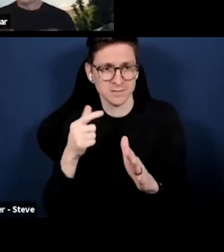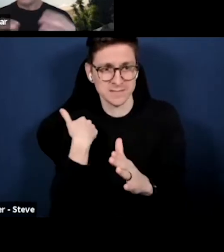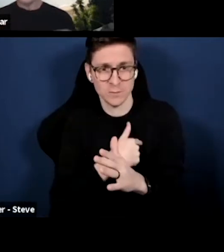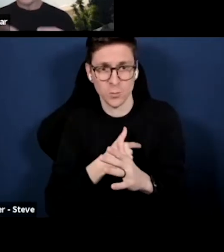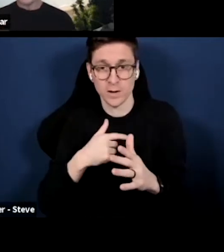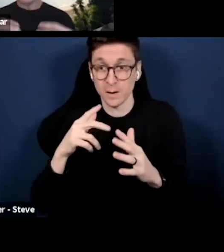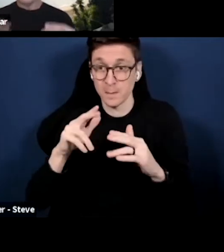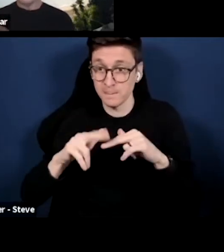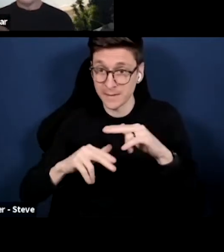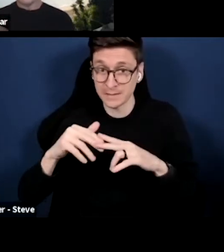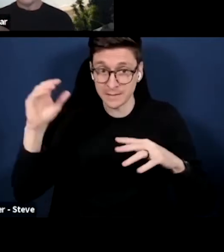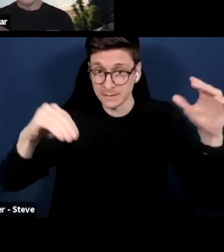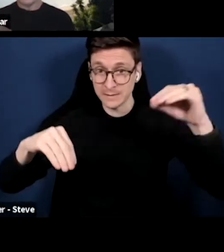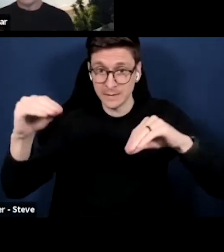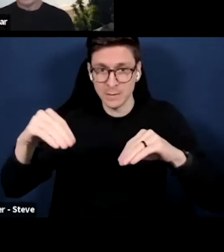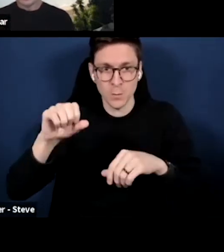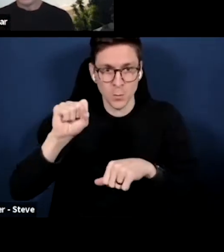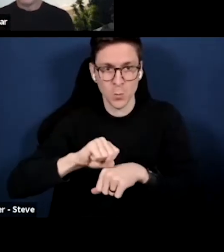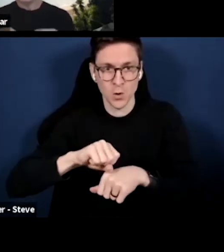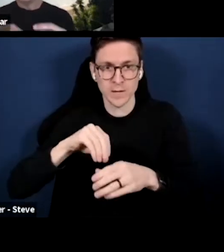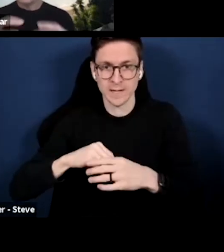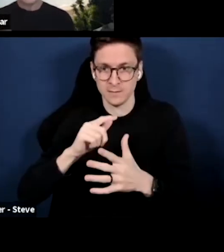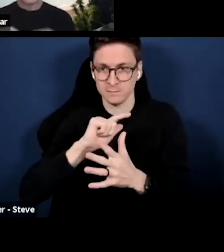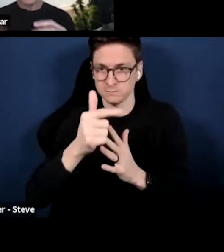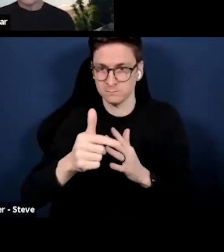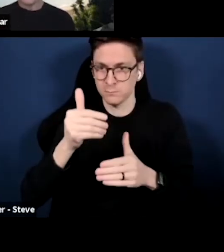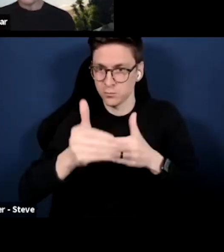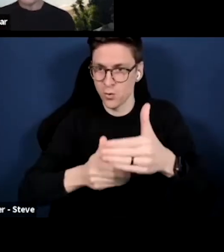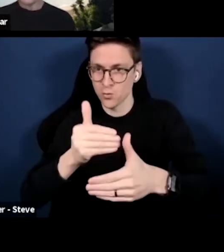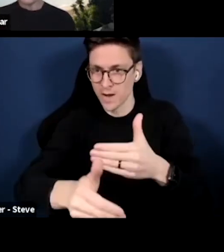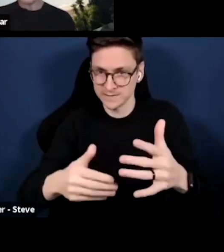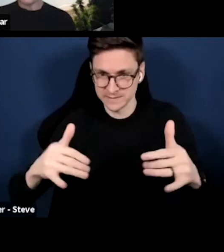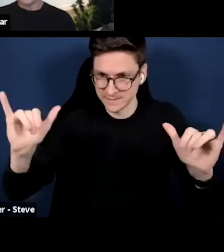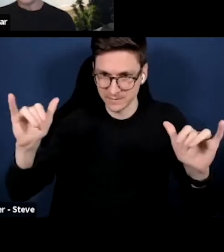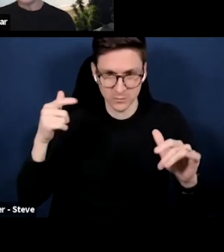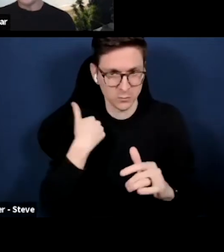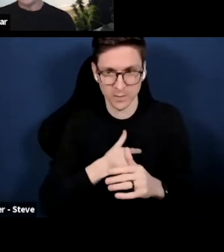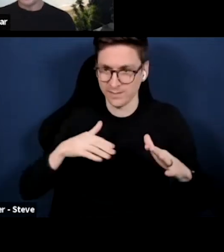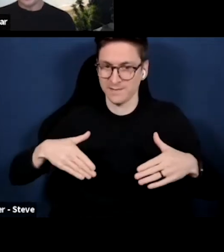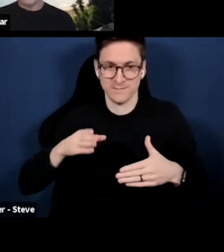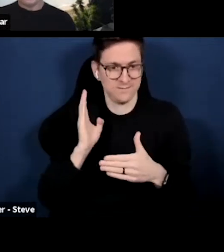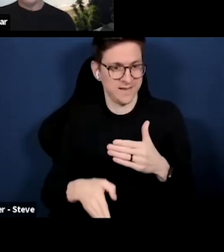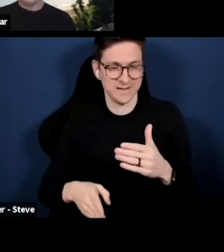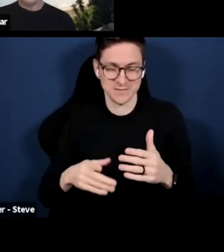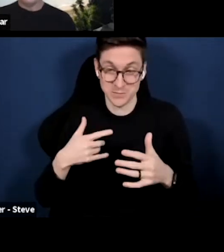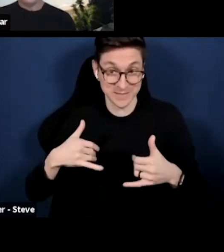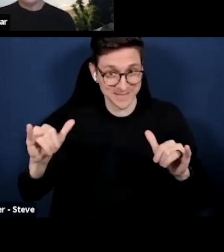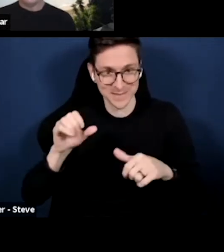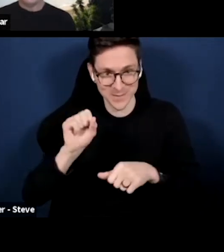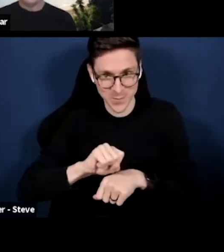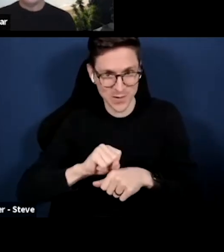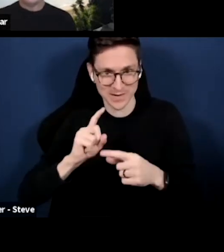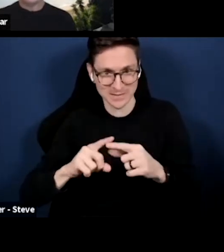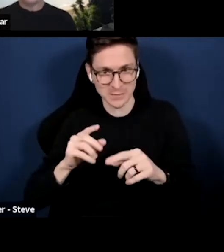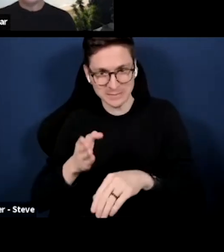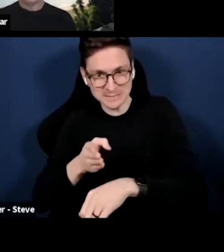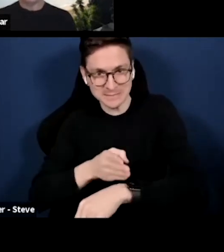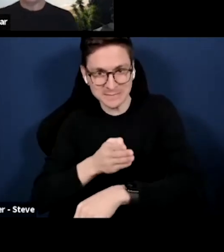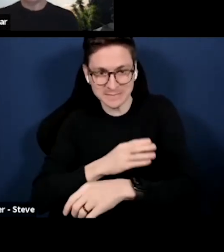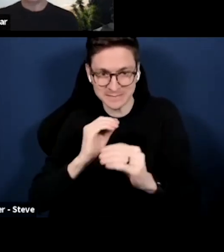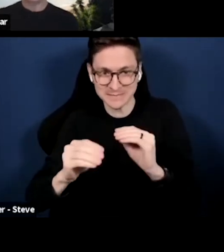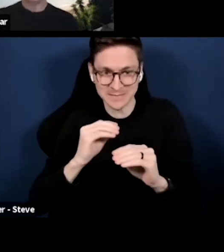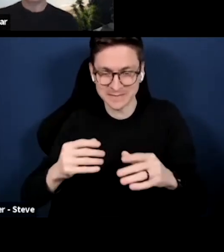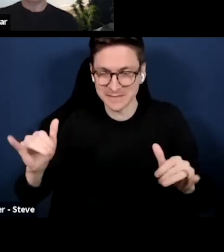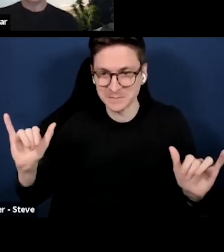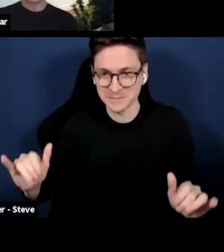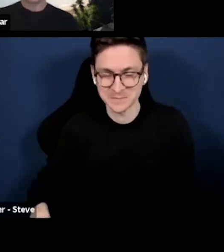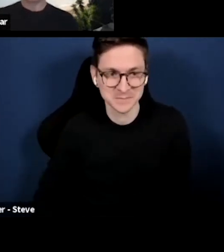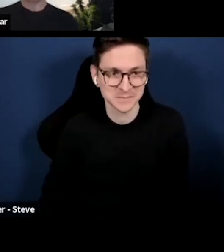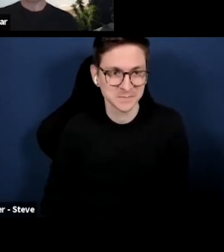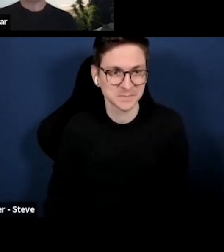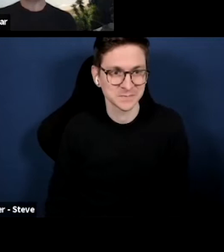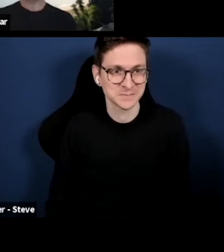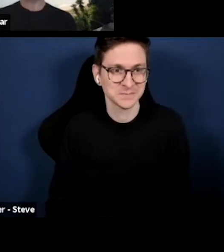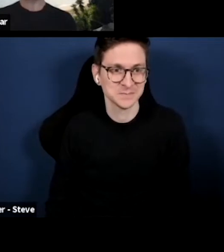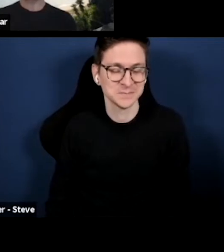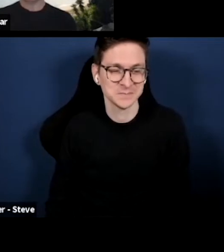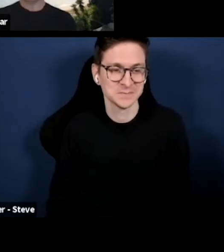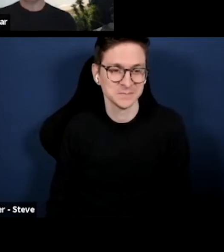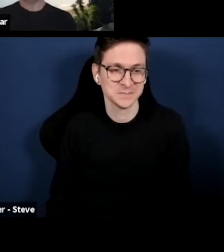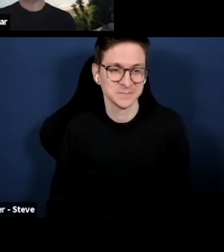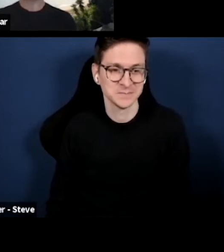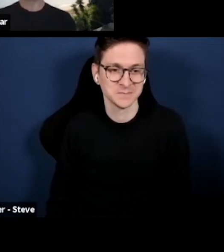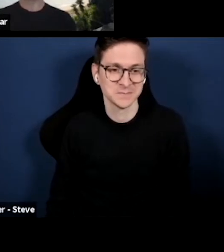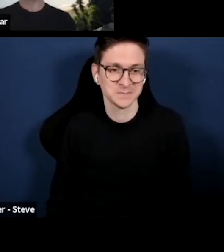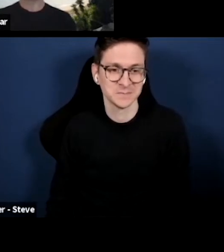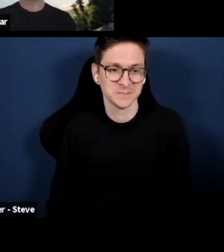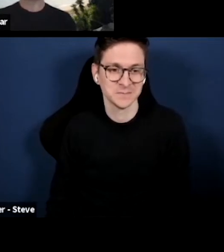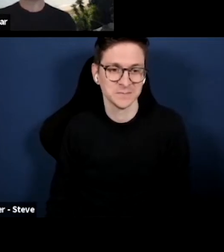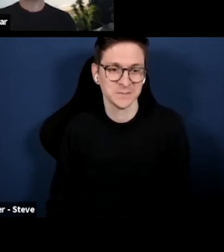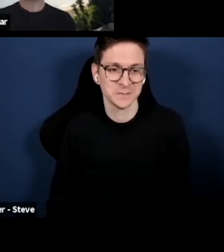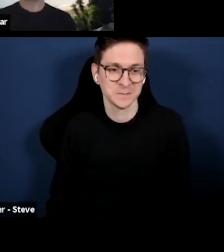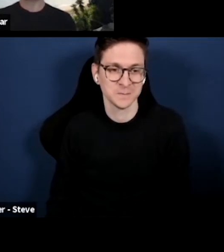works in progress we've still got lots and lots of work to do on them